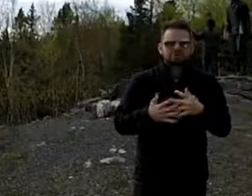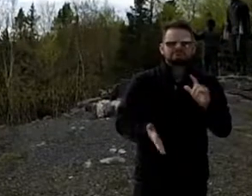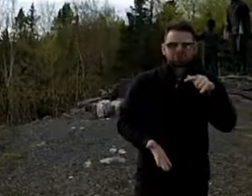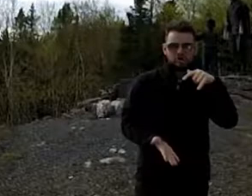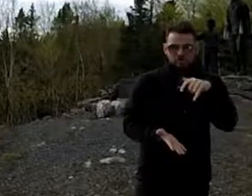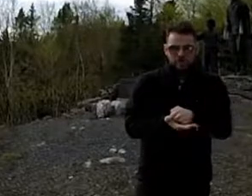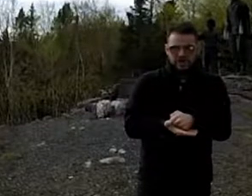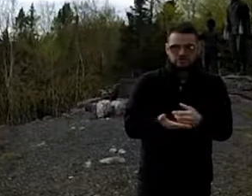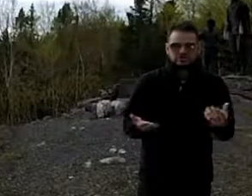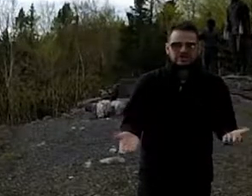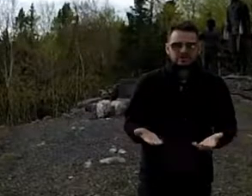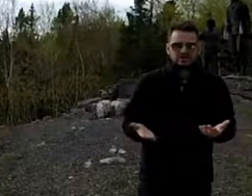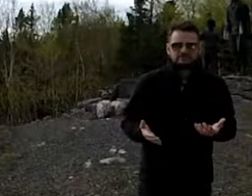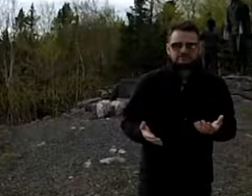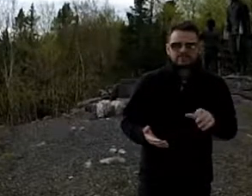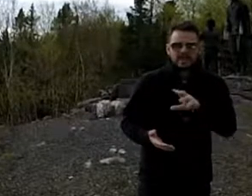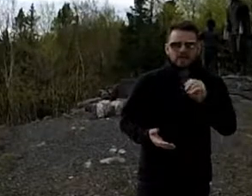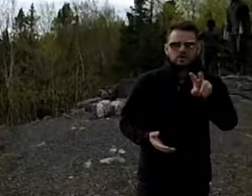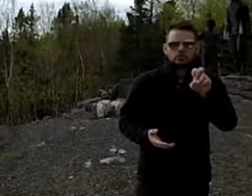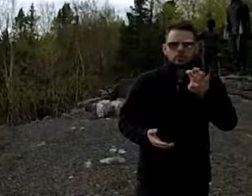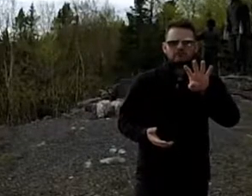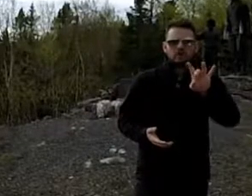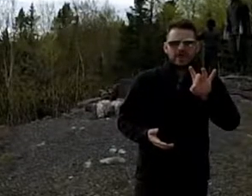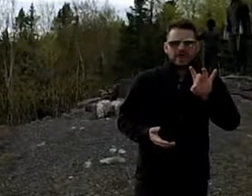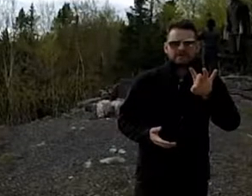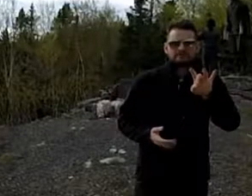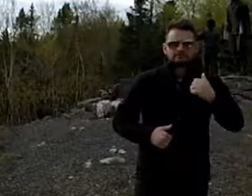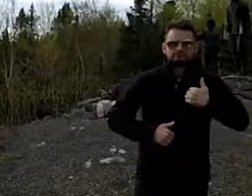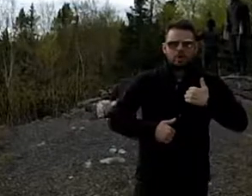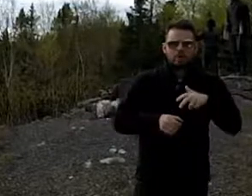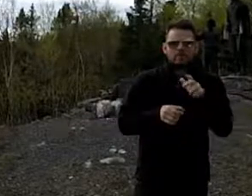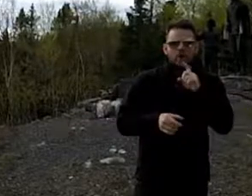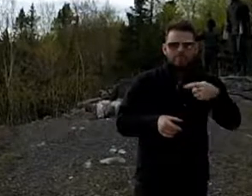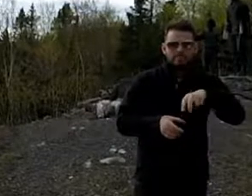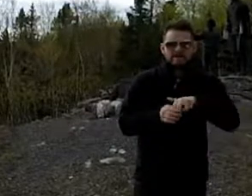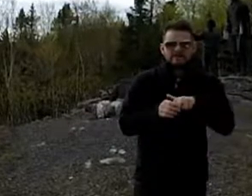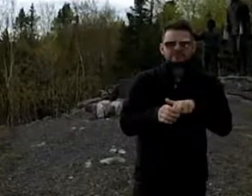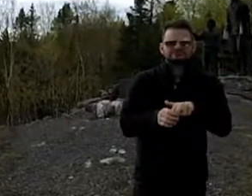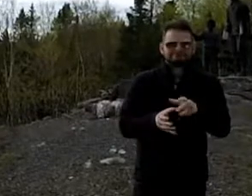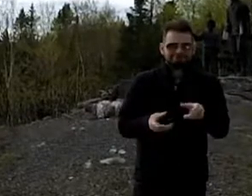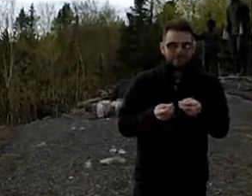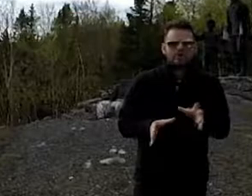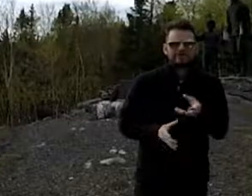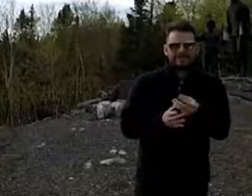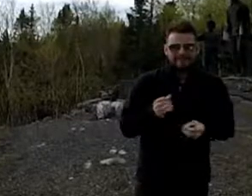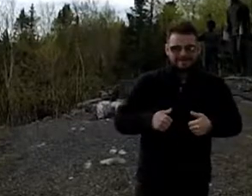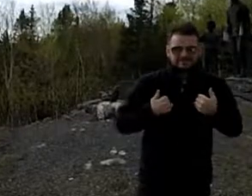it crashed here. 248 soldiers as passengers have lost their lives.